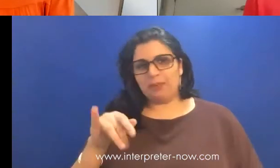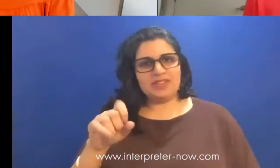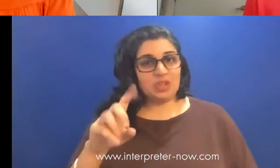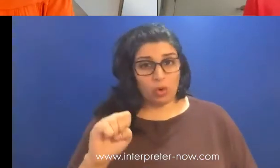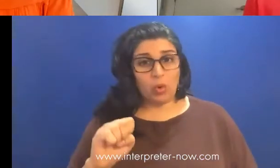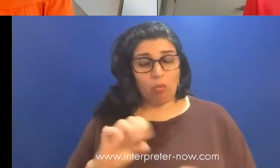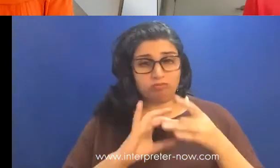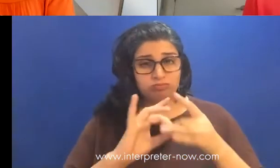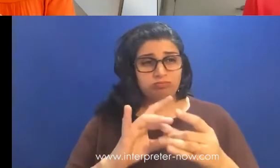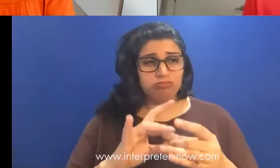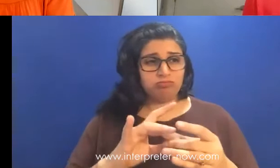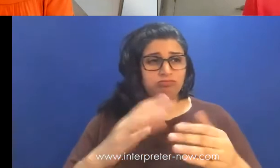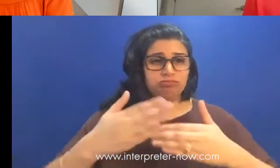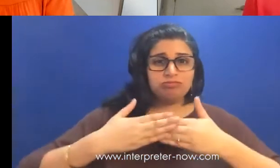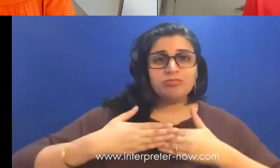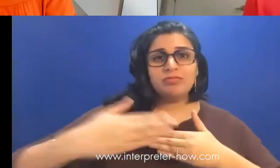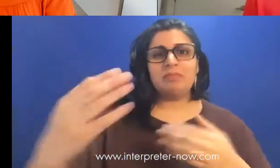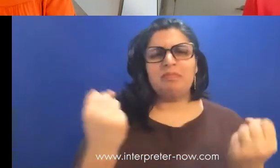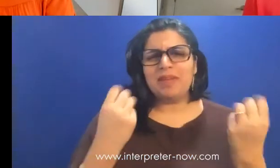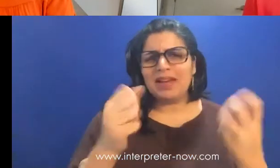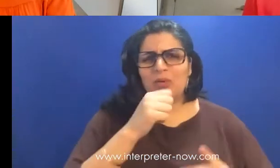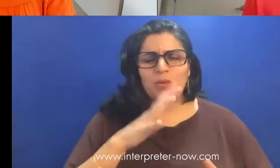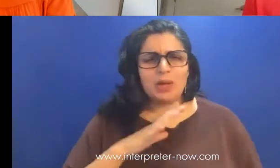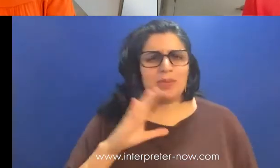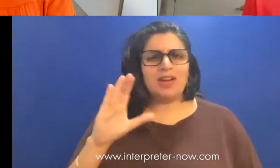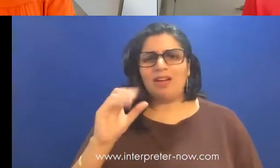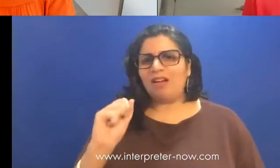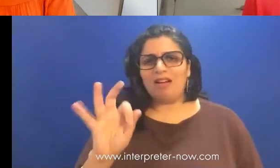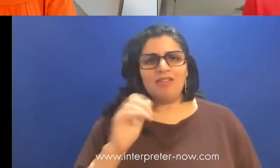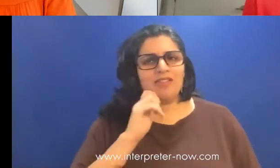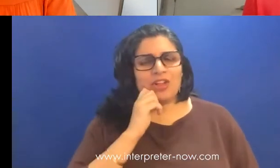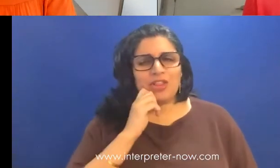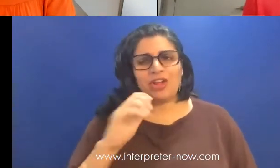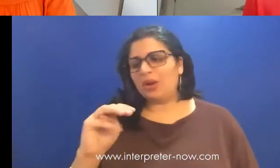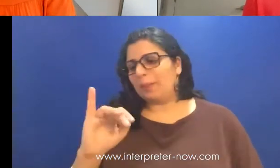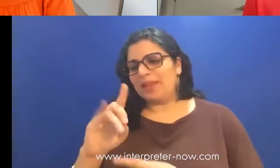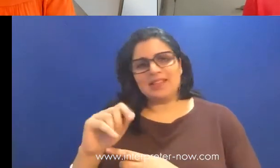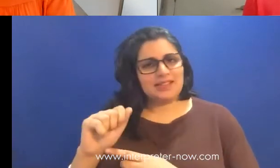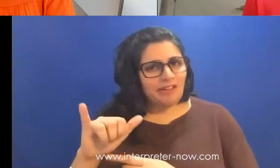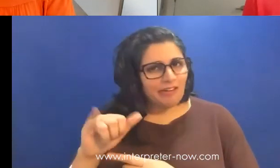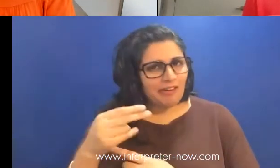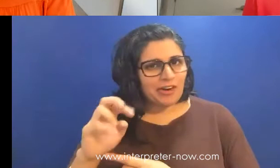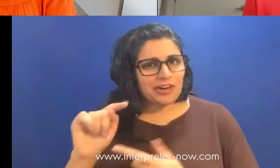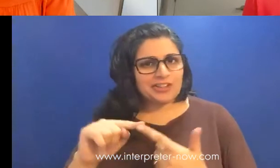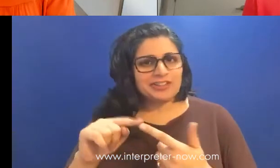women of color: Minda Harts, Y-Vonne Hutchinson this season, as well as episodes in previous